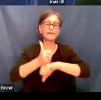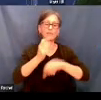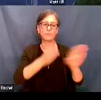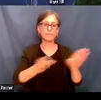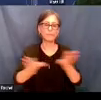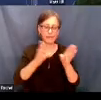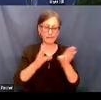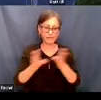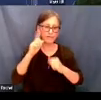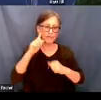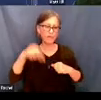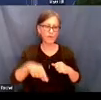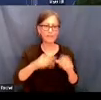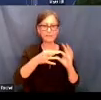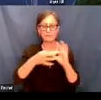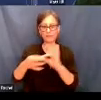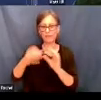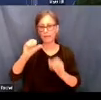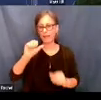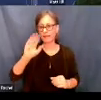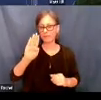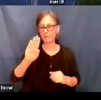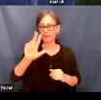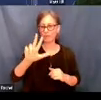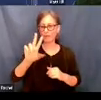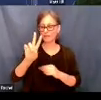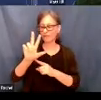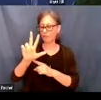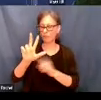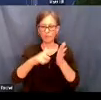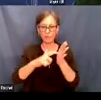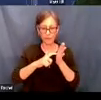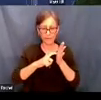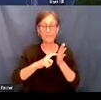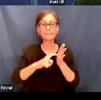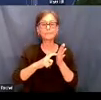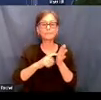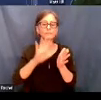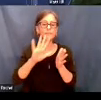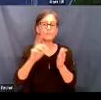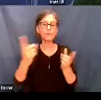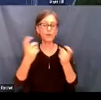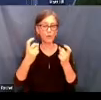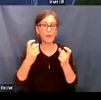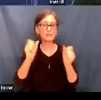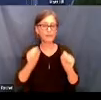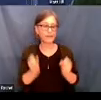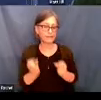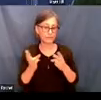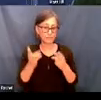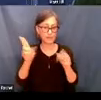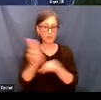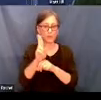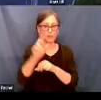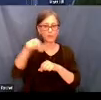related to the SB373 requirements. Your questions may be submitted through the Q&A feature during